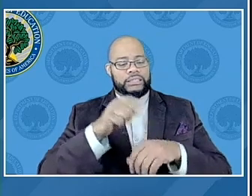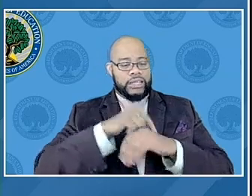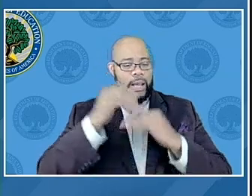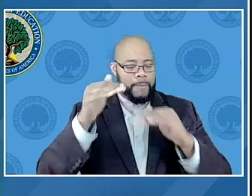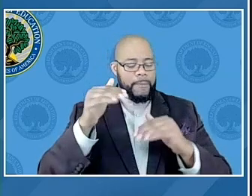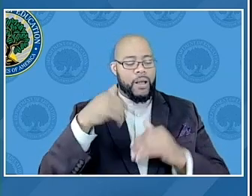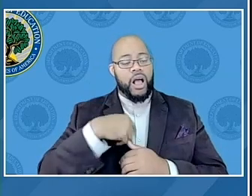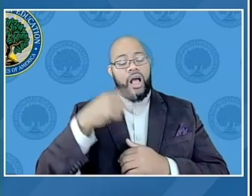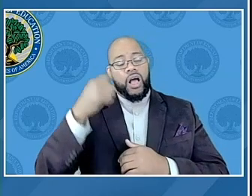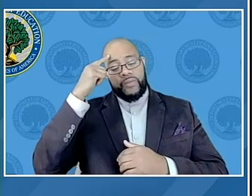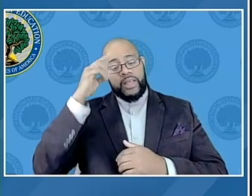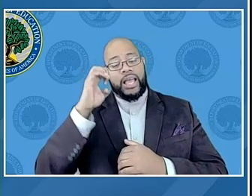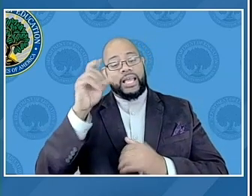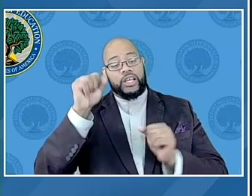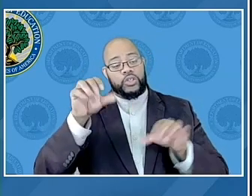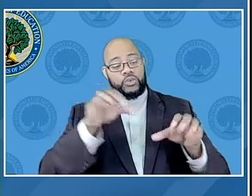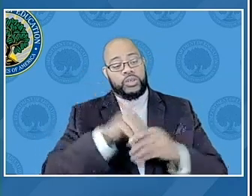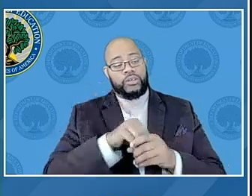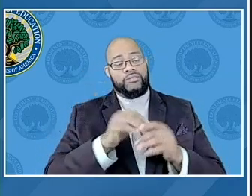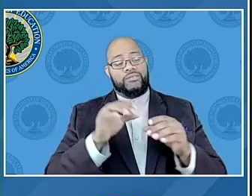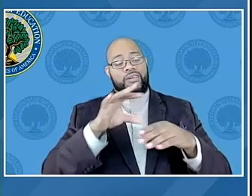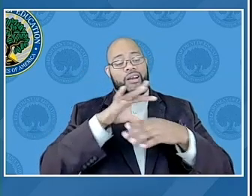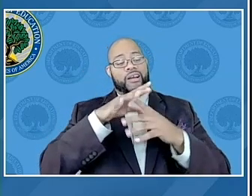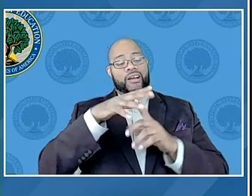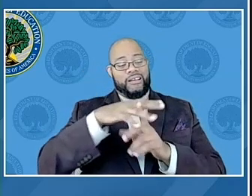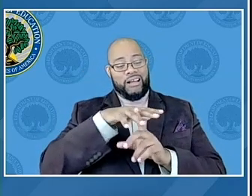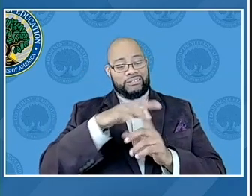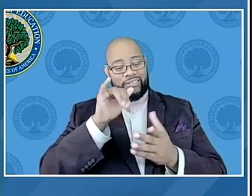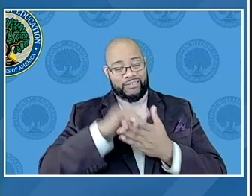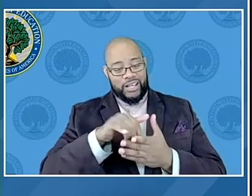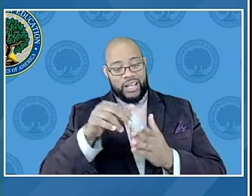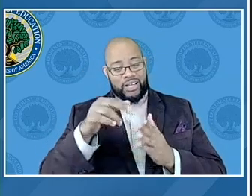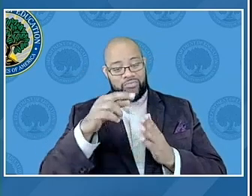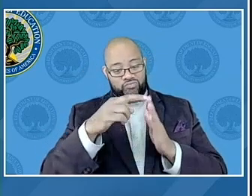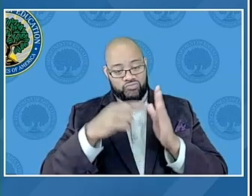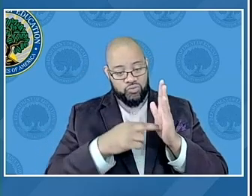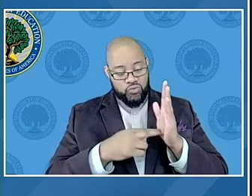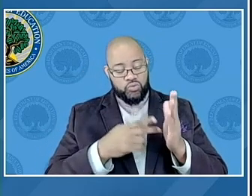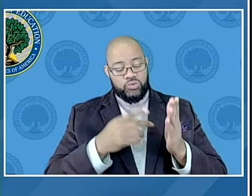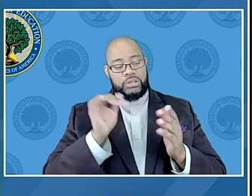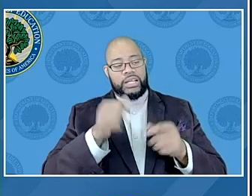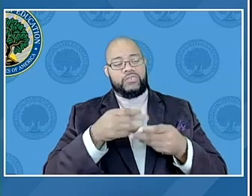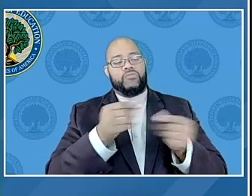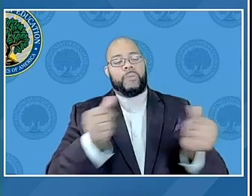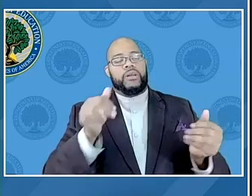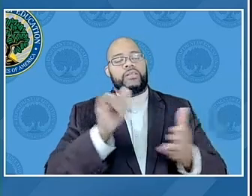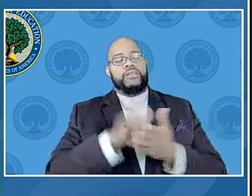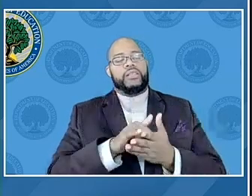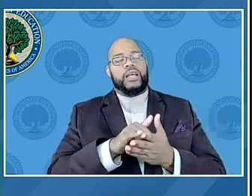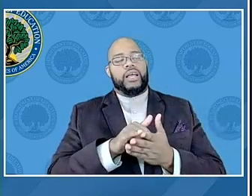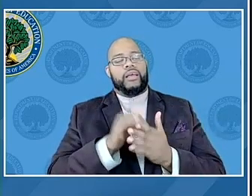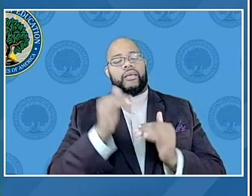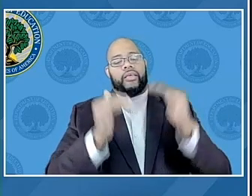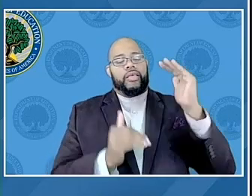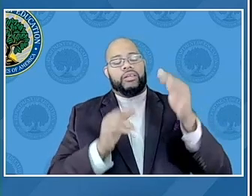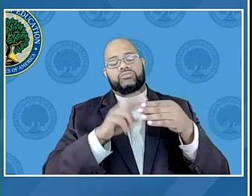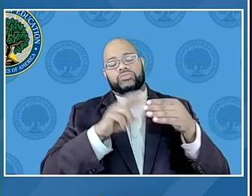Department could do in the context of this neg reg would be to remedy the kind of inequitable outcome that arises in these